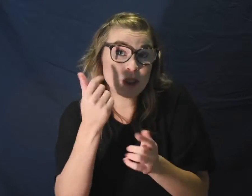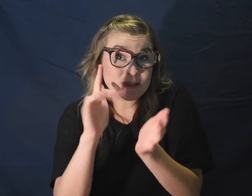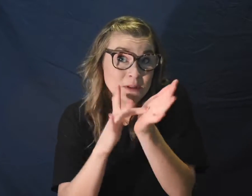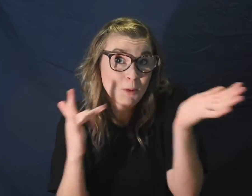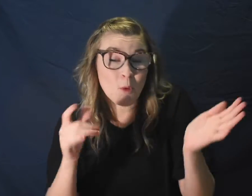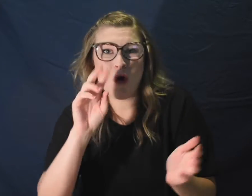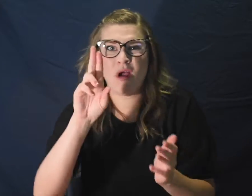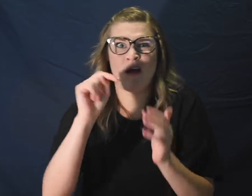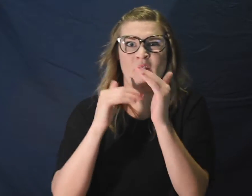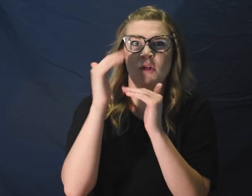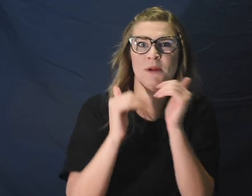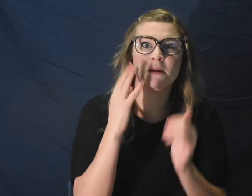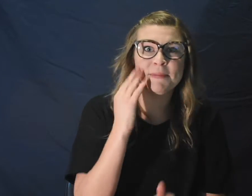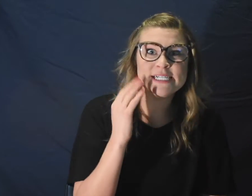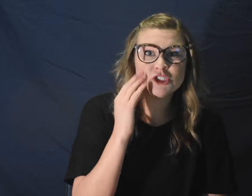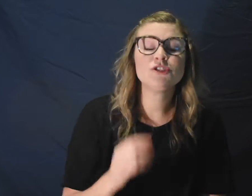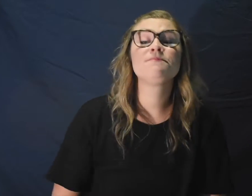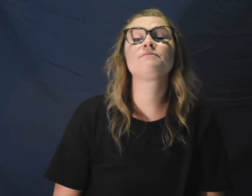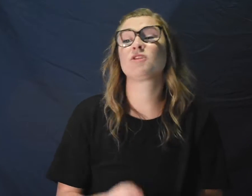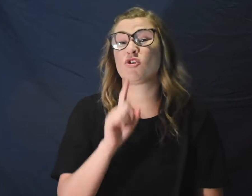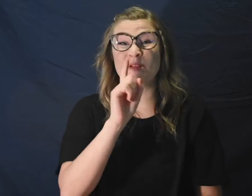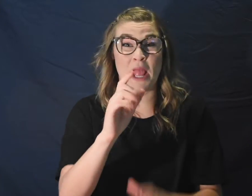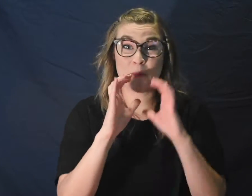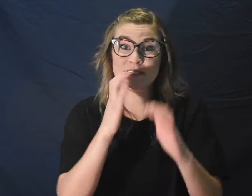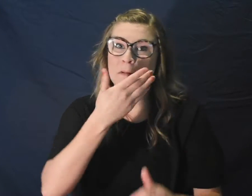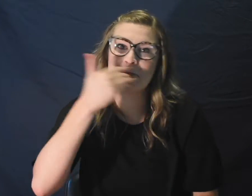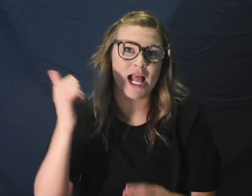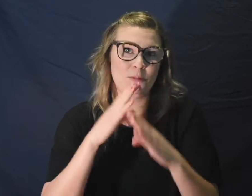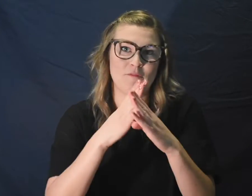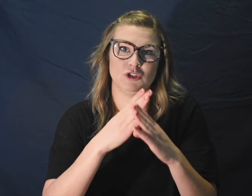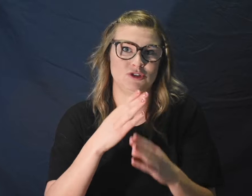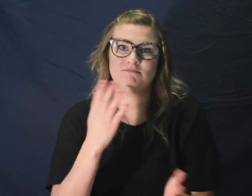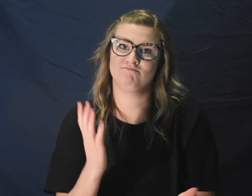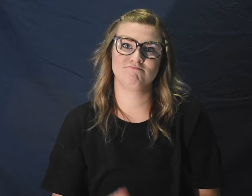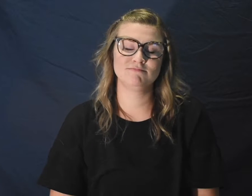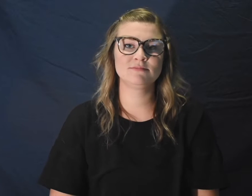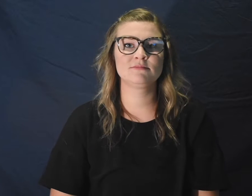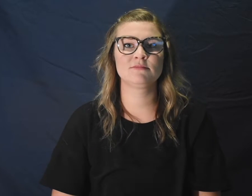to you in the future about sexual abuse or uncomfortable touches. Really, communication is the best prevention.